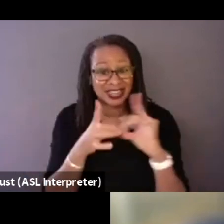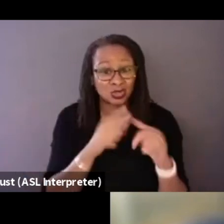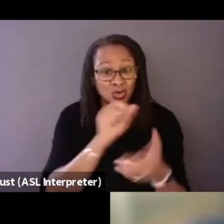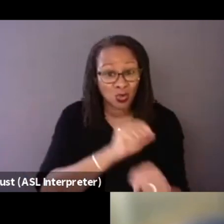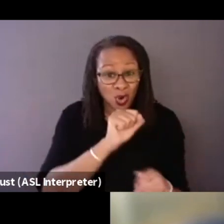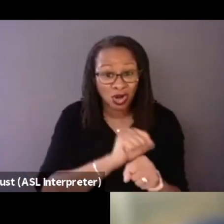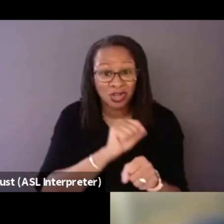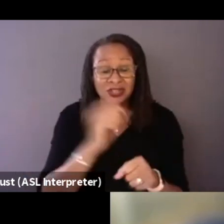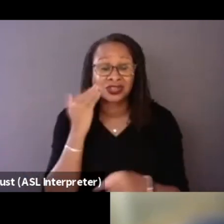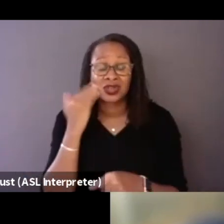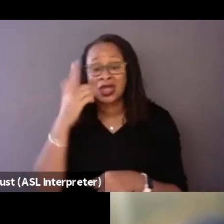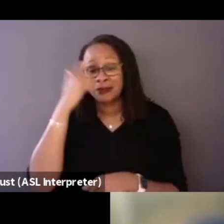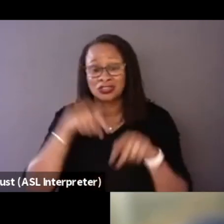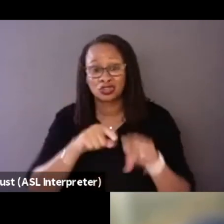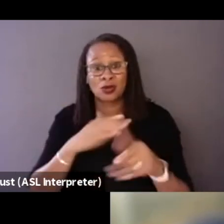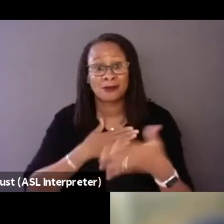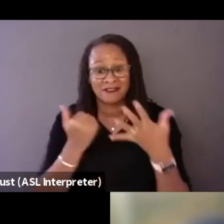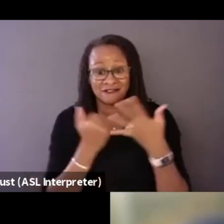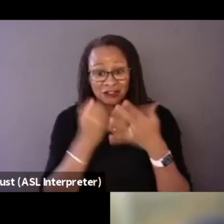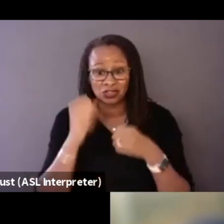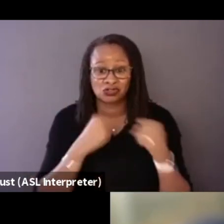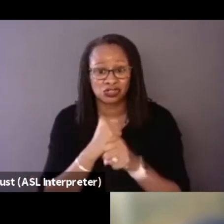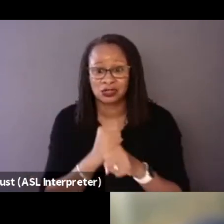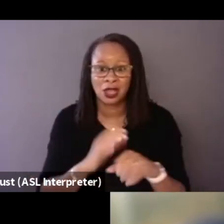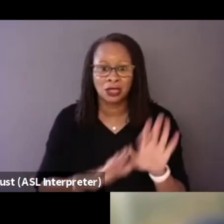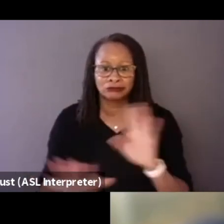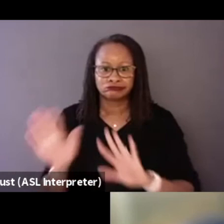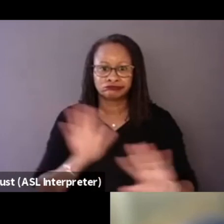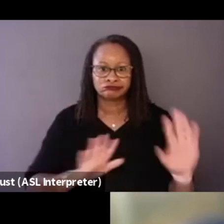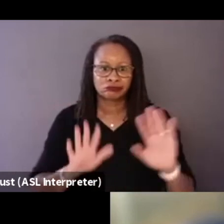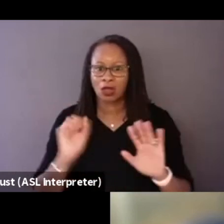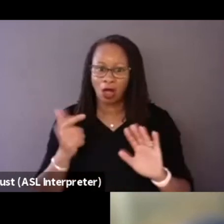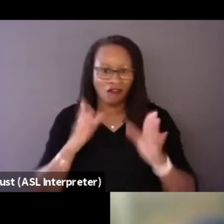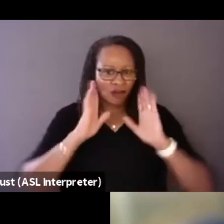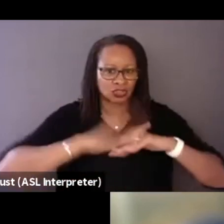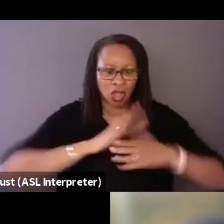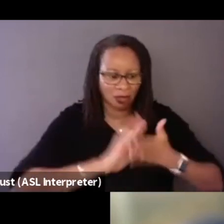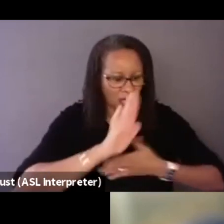because during my freshman year, I was like all on college. All on college, trying to get situated